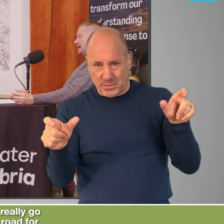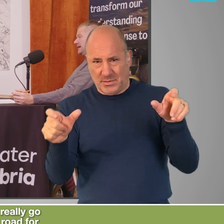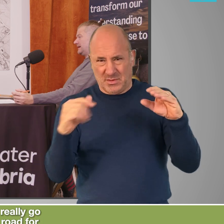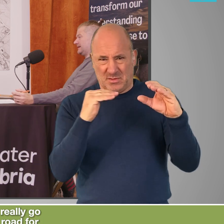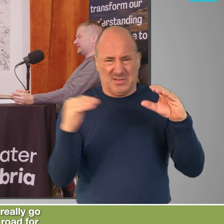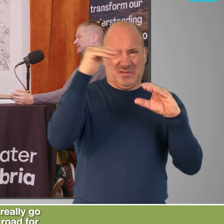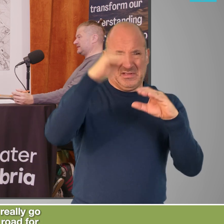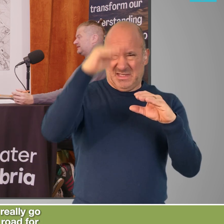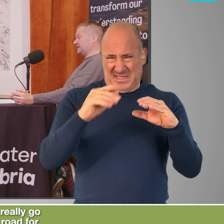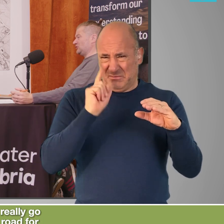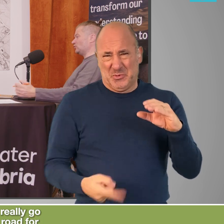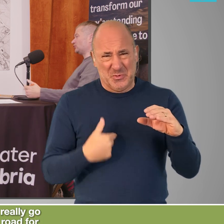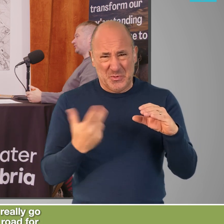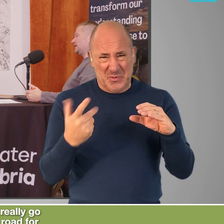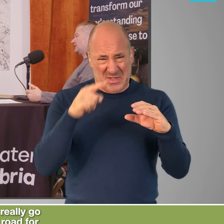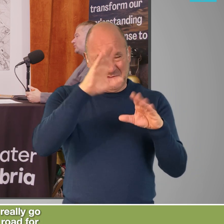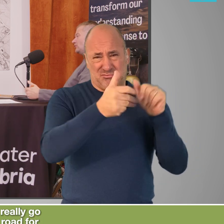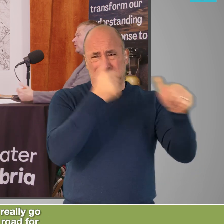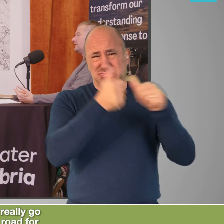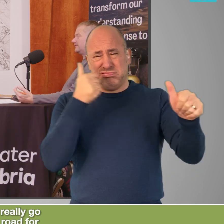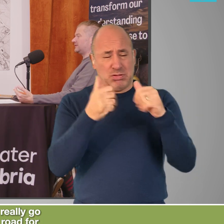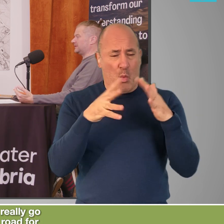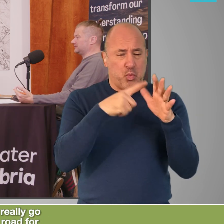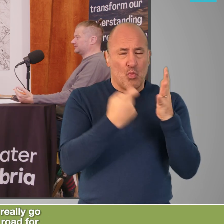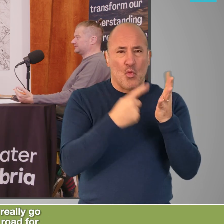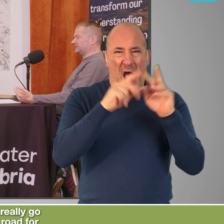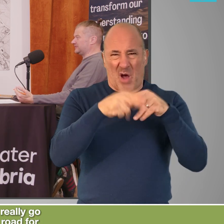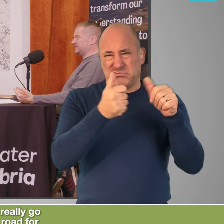and you wouldn't really go north of that ring road for